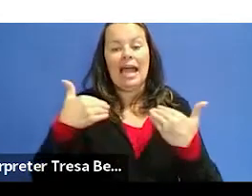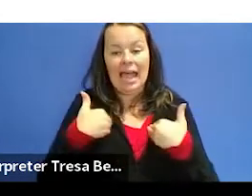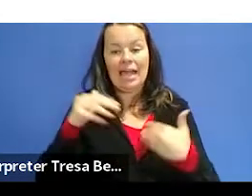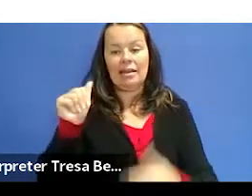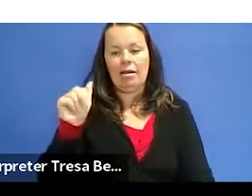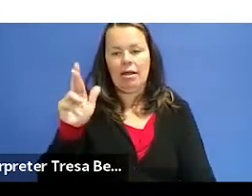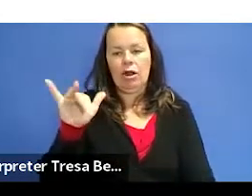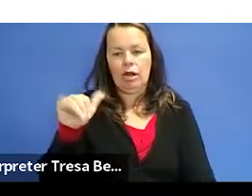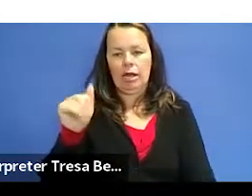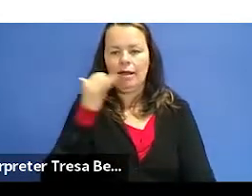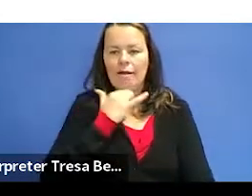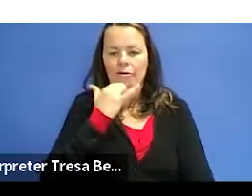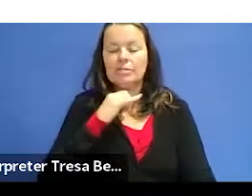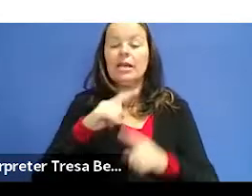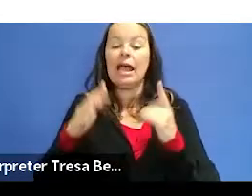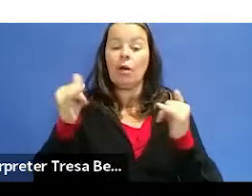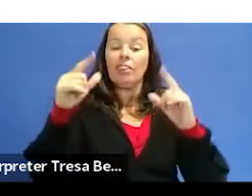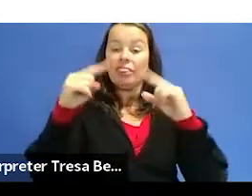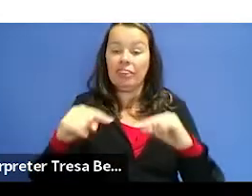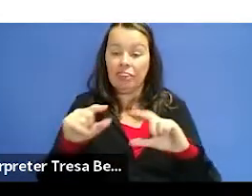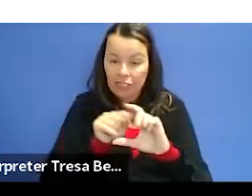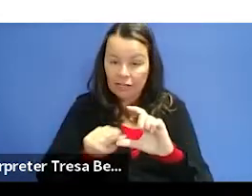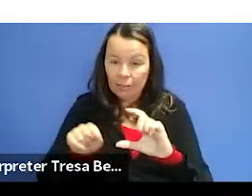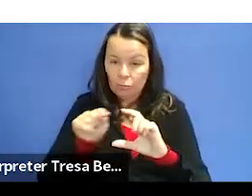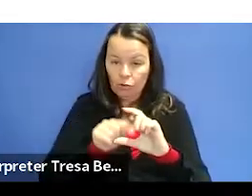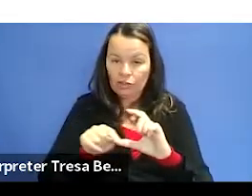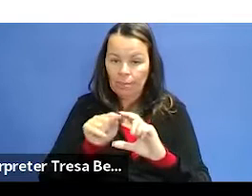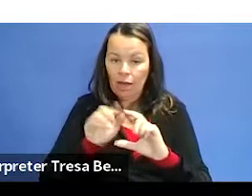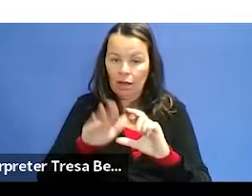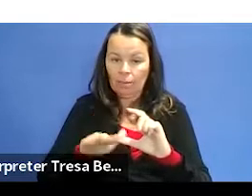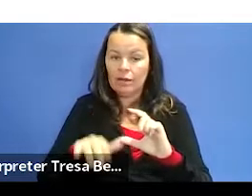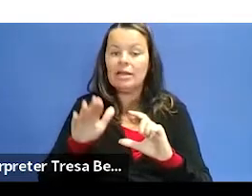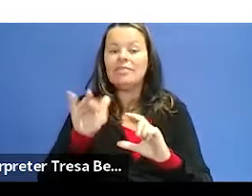The number at the bottom is the average number of failures per page.